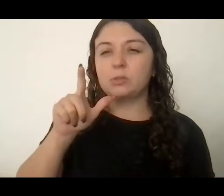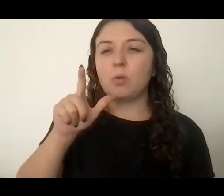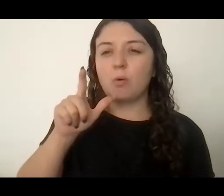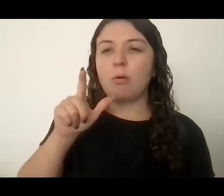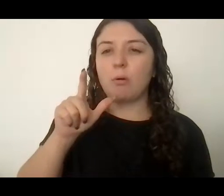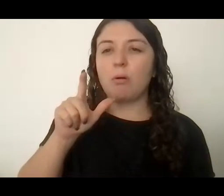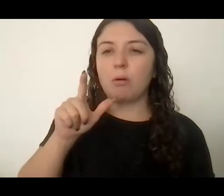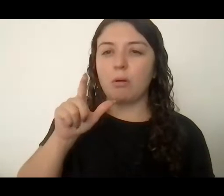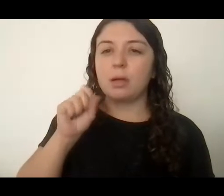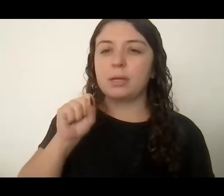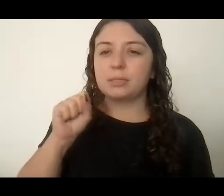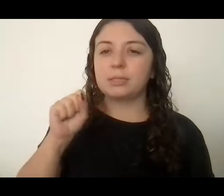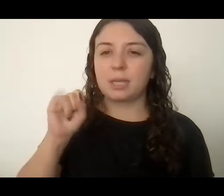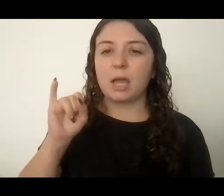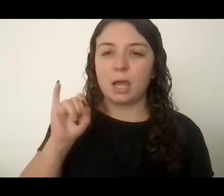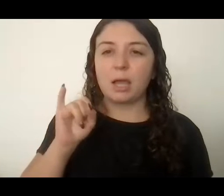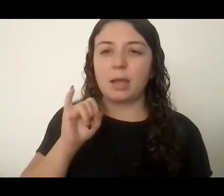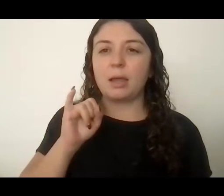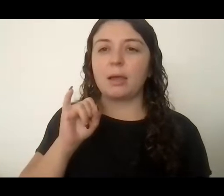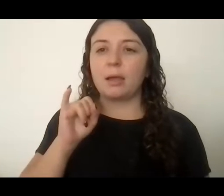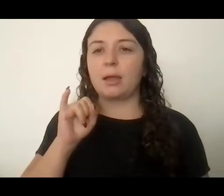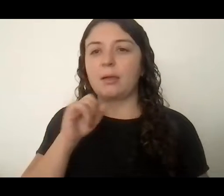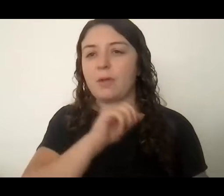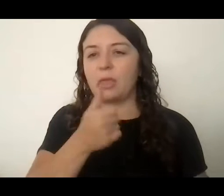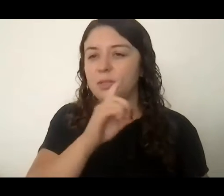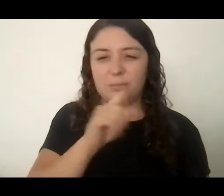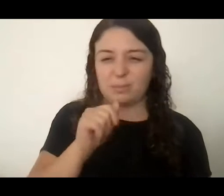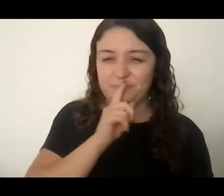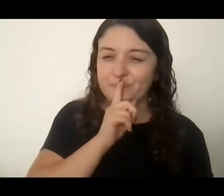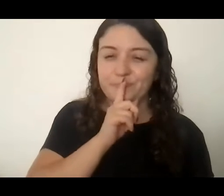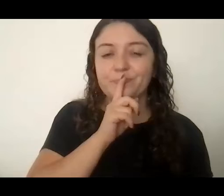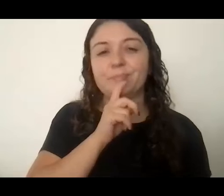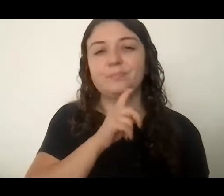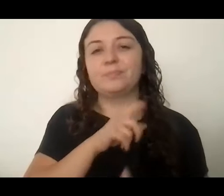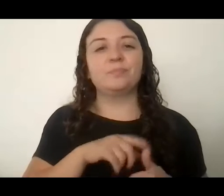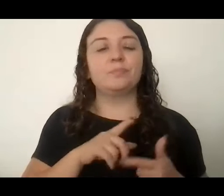Social Security administers for people who have a disability, nor will I be going into Medicaid,